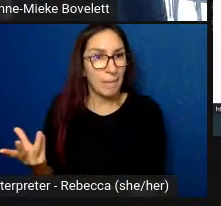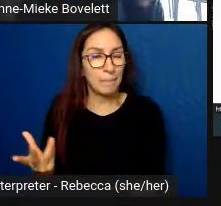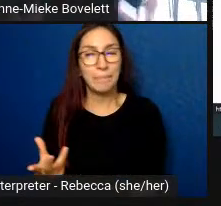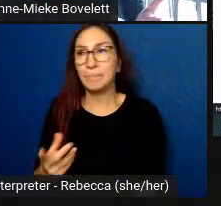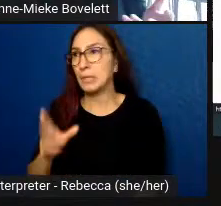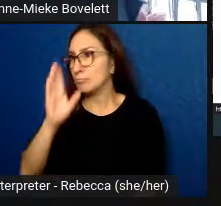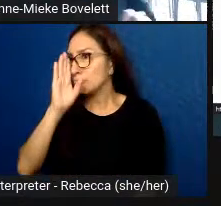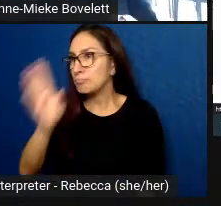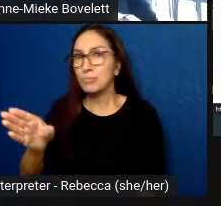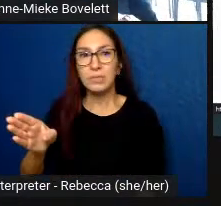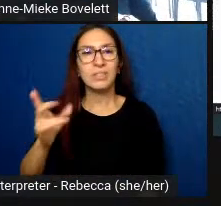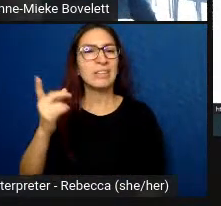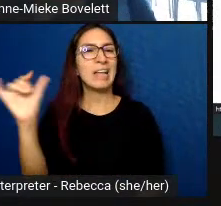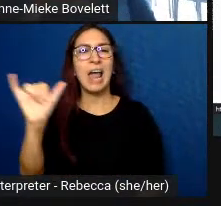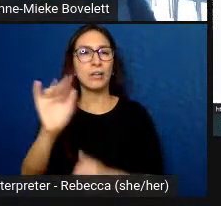you should tell your client that.